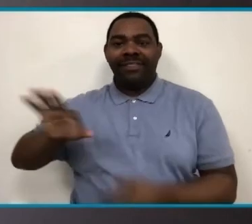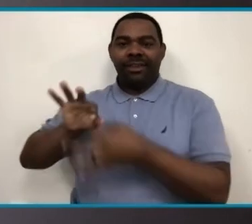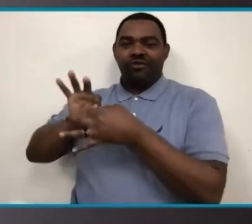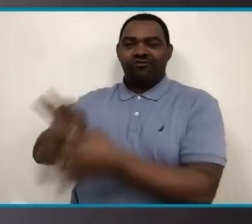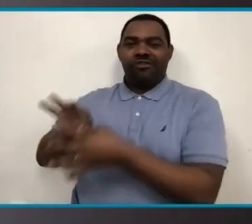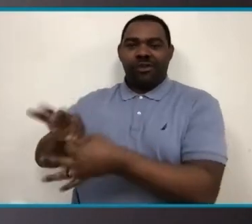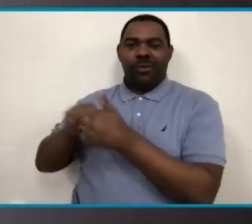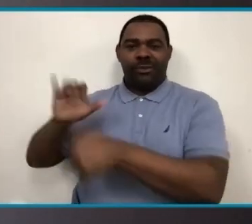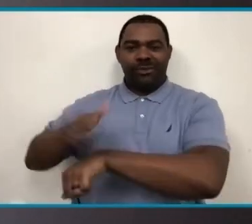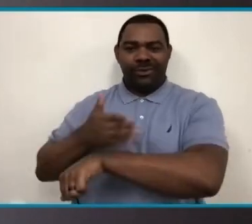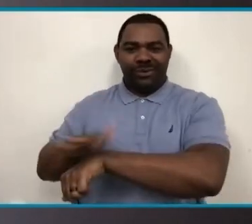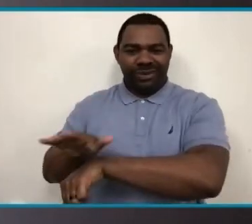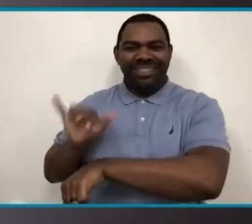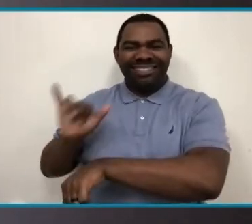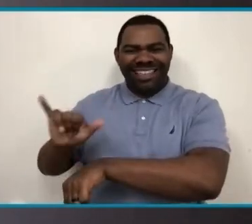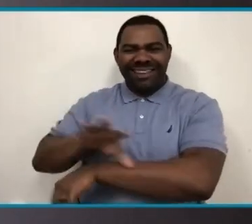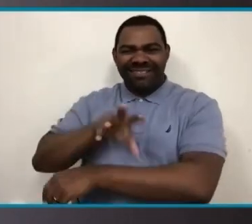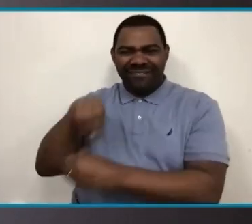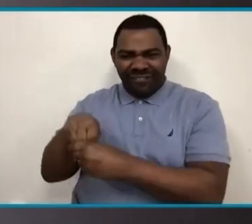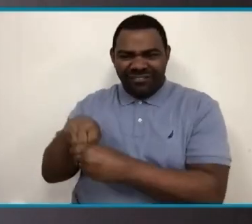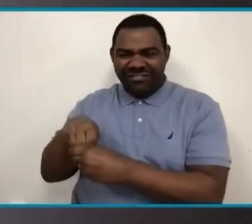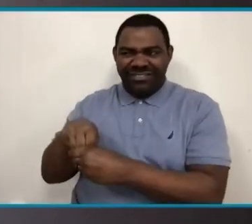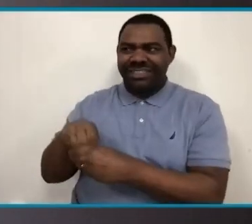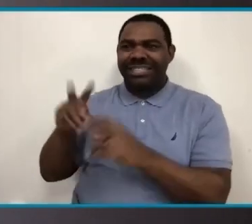or the magic of what makes it work.